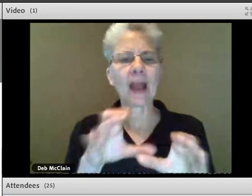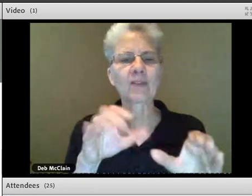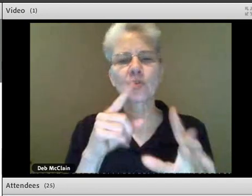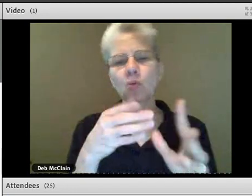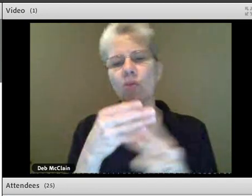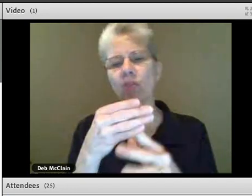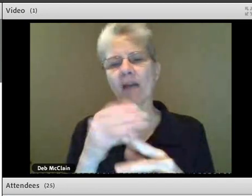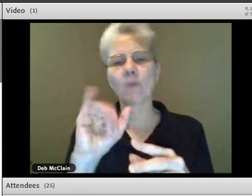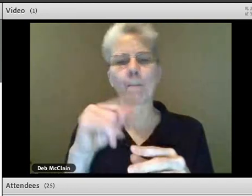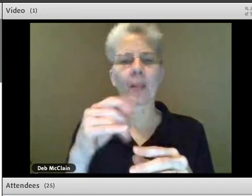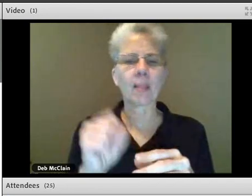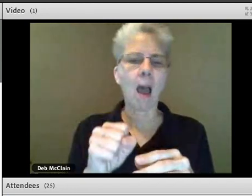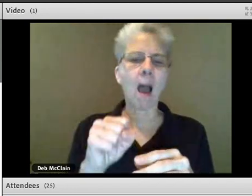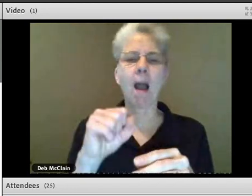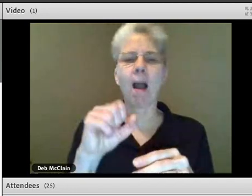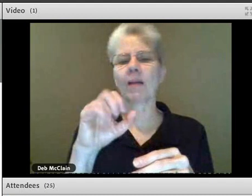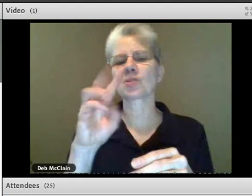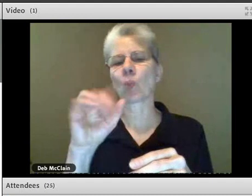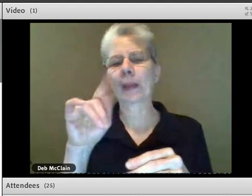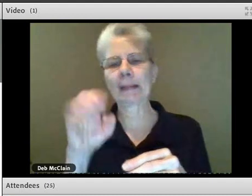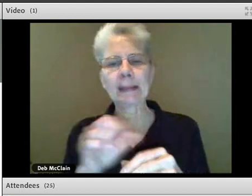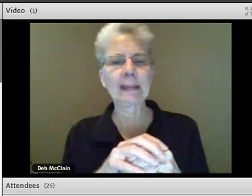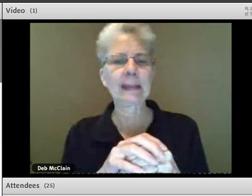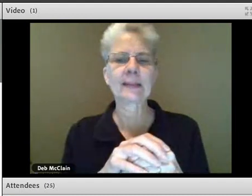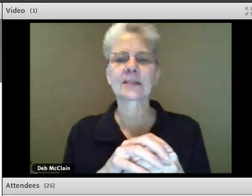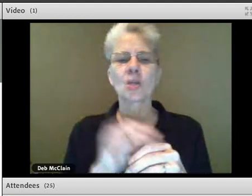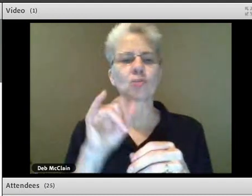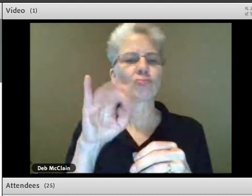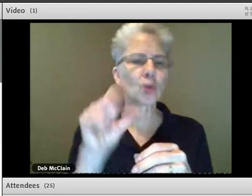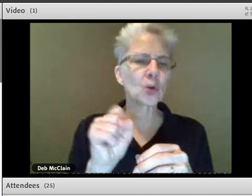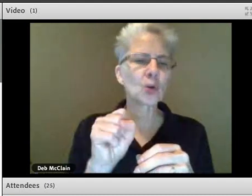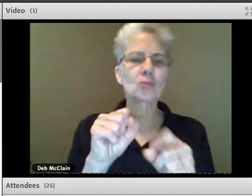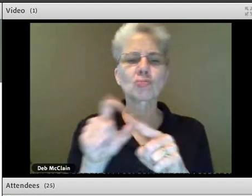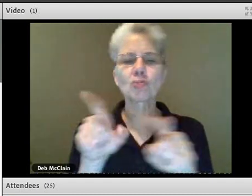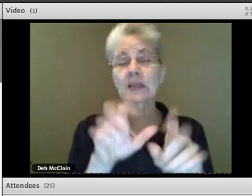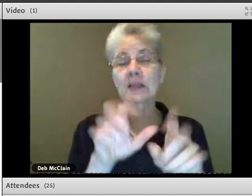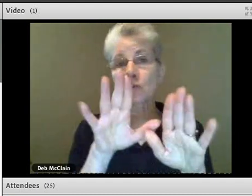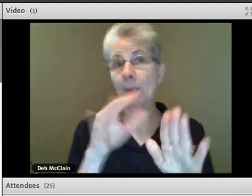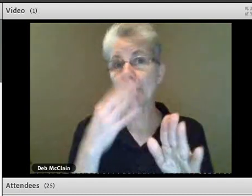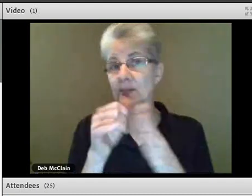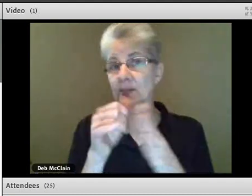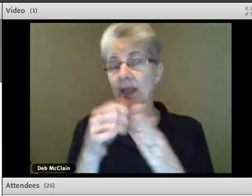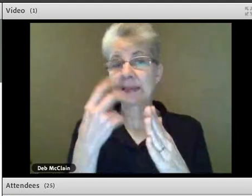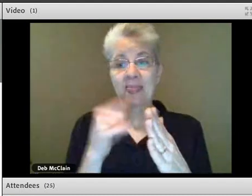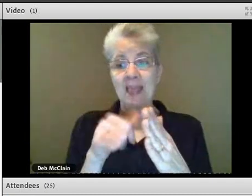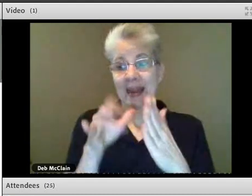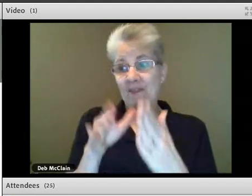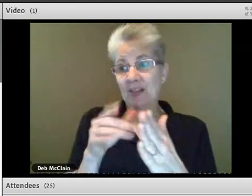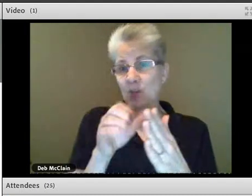podcasts, journals, all of which can be embedded and saved to the learning management system, which is really great because, let's say, that individual had to go back